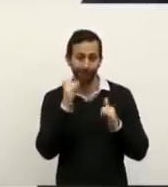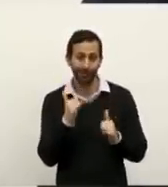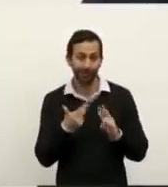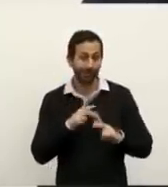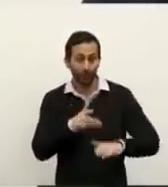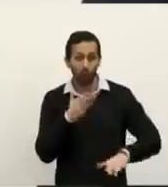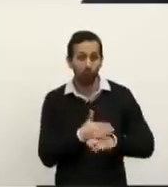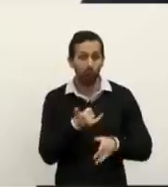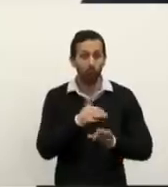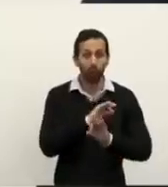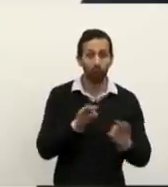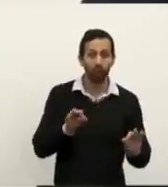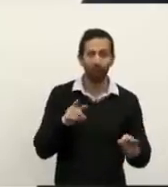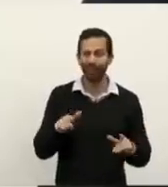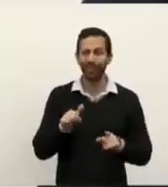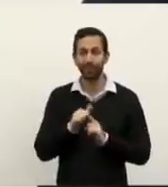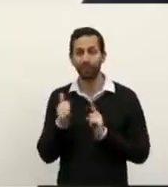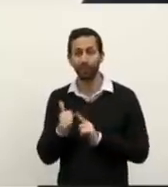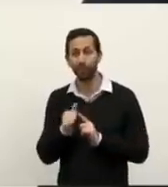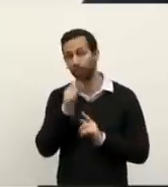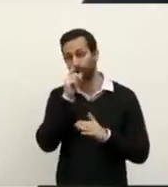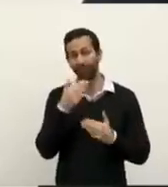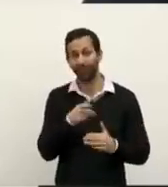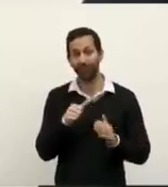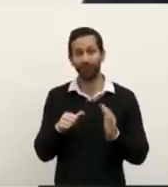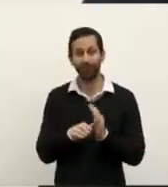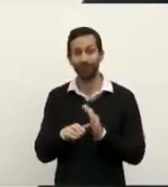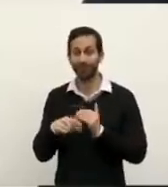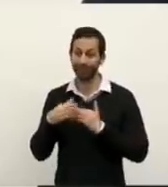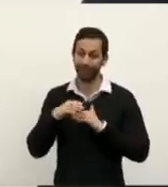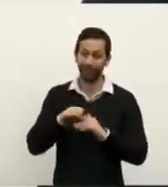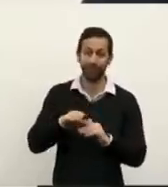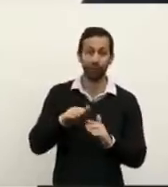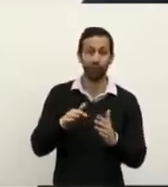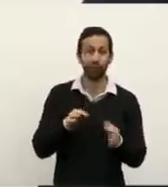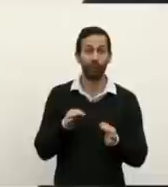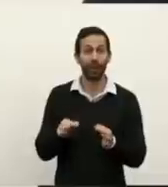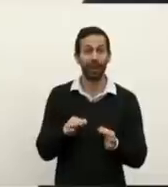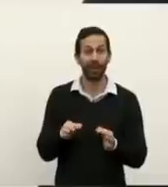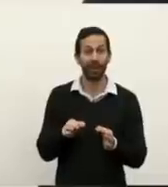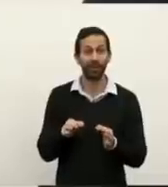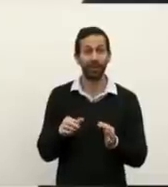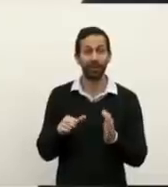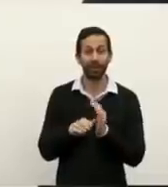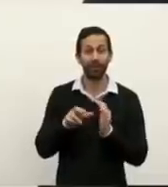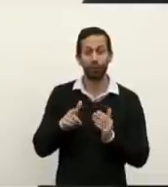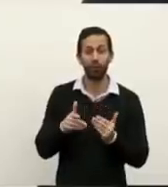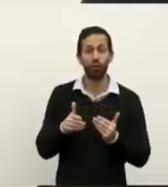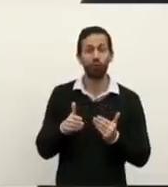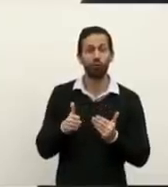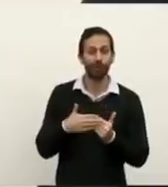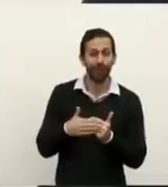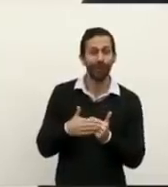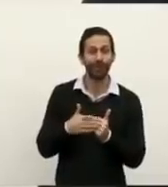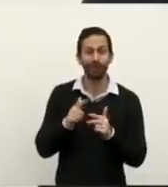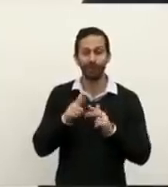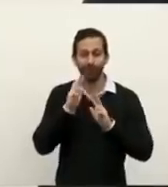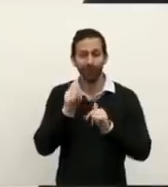But in this case, it could also give them funds into plan, and there's some money there for repairs and maintenance but that can also be used for trial,